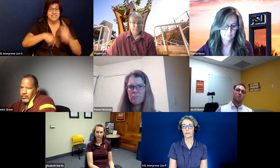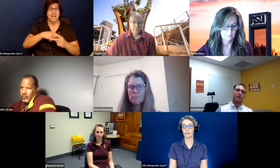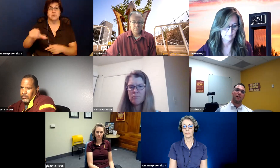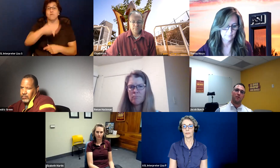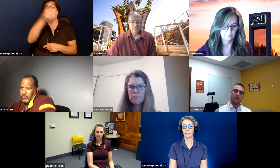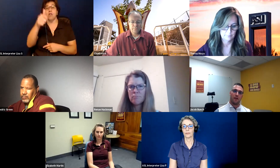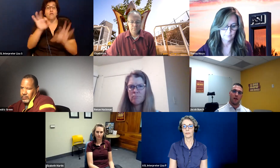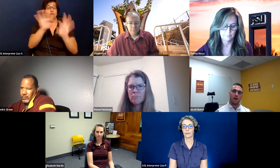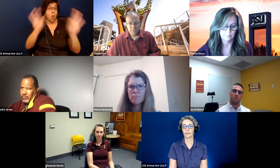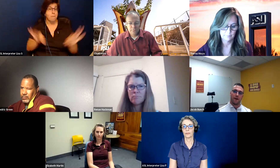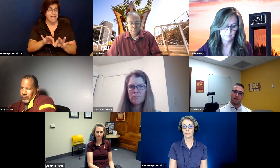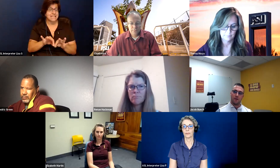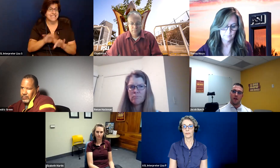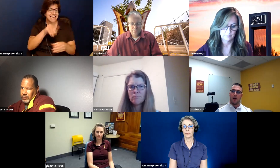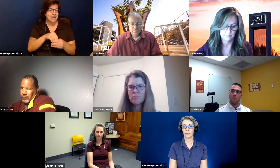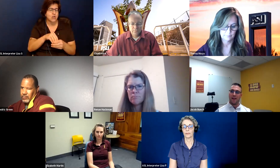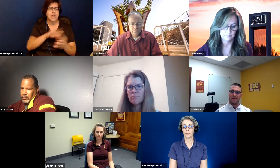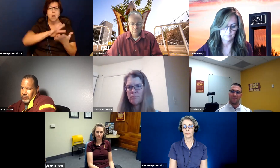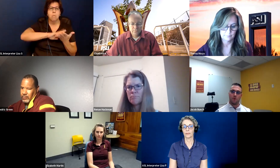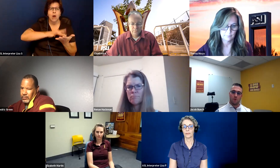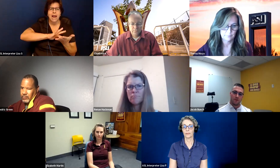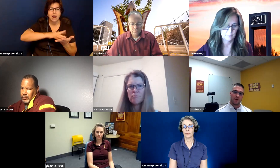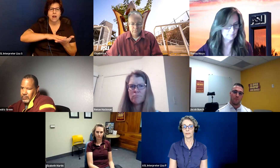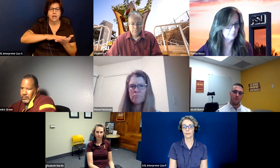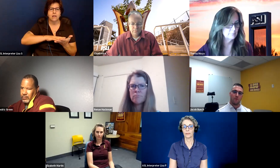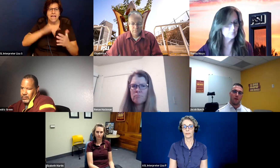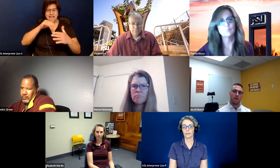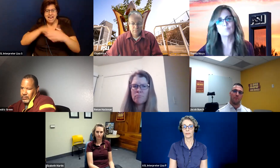So including braille, accessible word documents